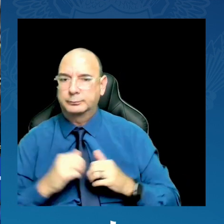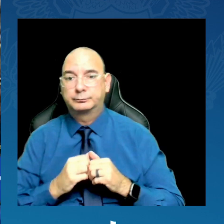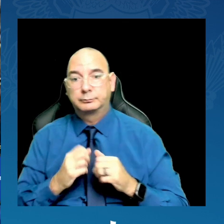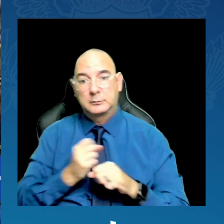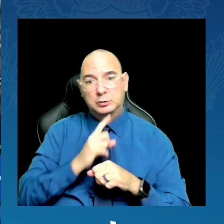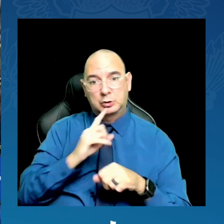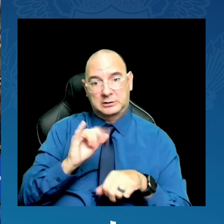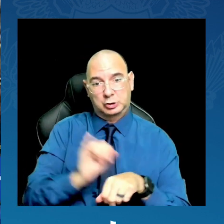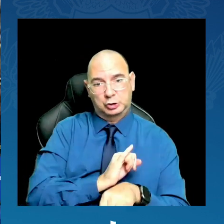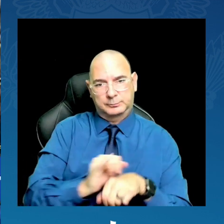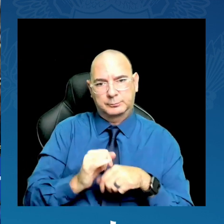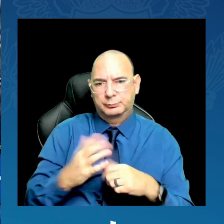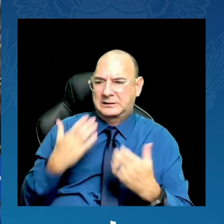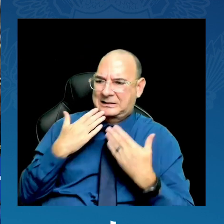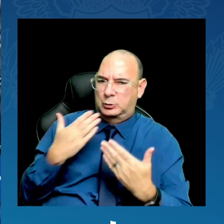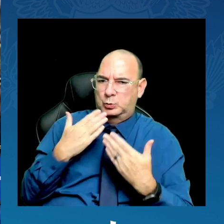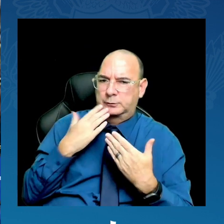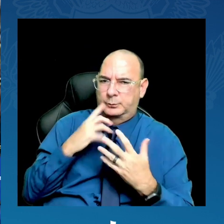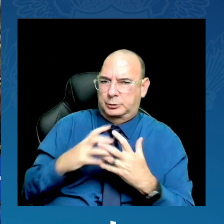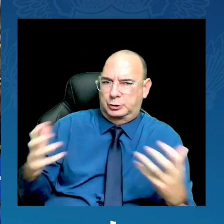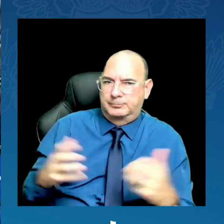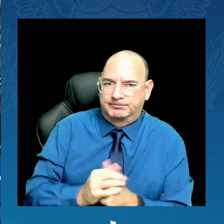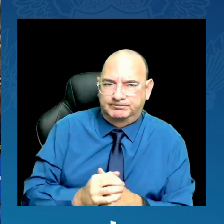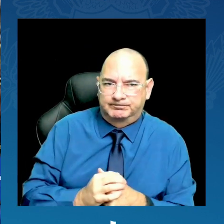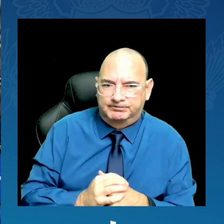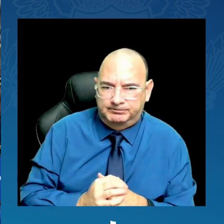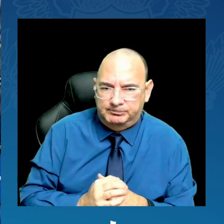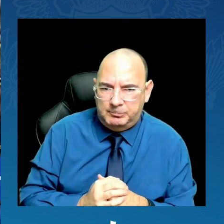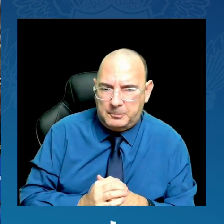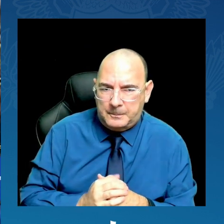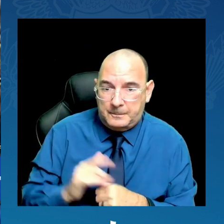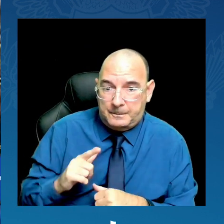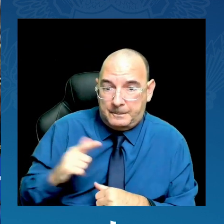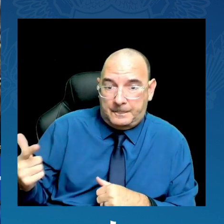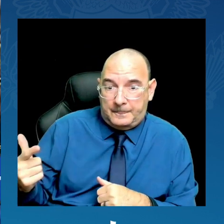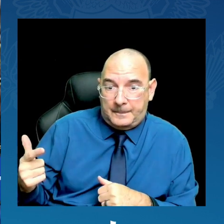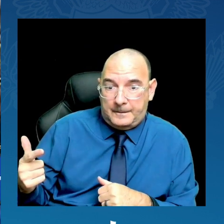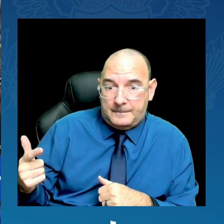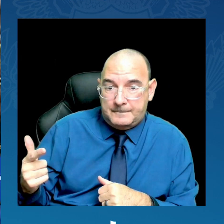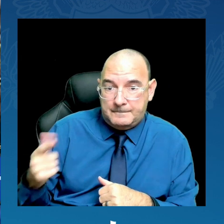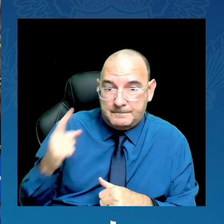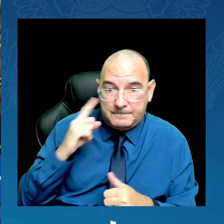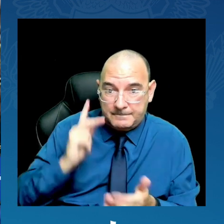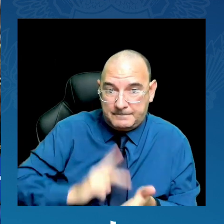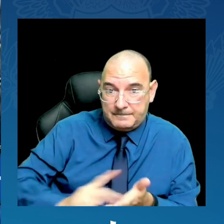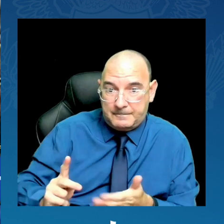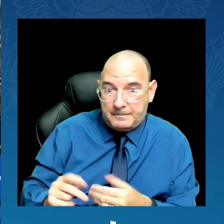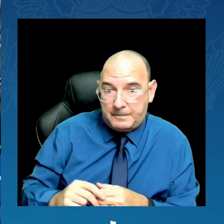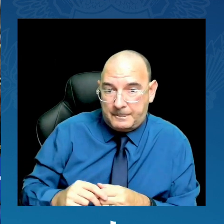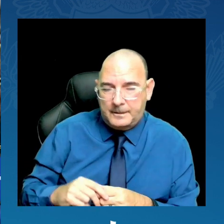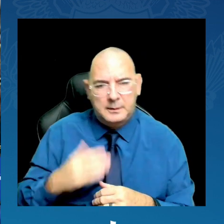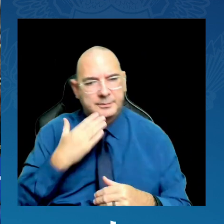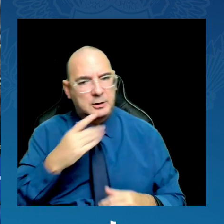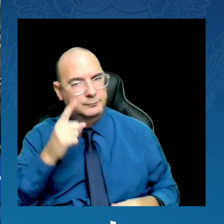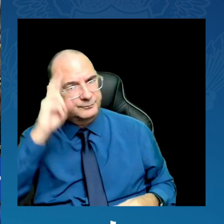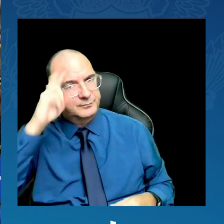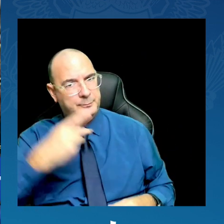The Vice President: Deputy Secretary Graves. Thank you. Deputy Secretary Graves: Thank you, Madam Vice President. Building off of the really fantastic points